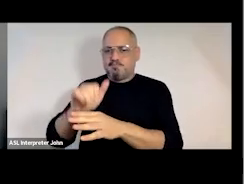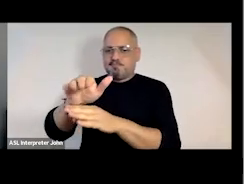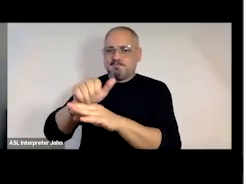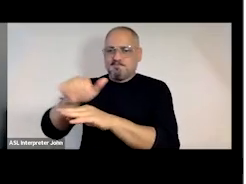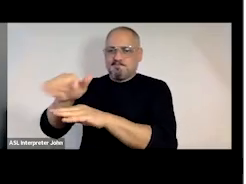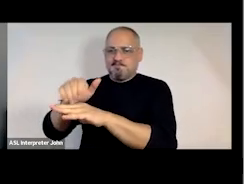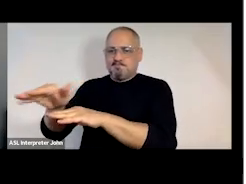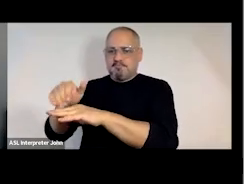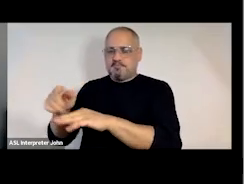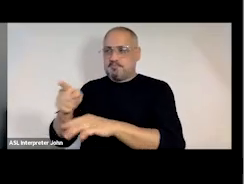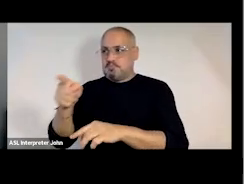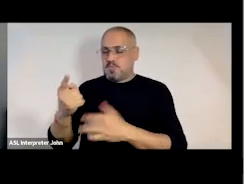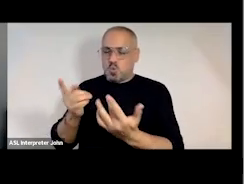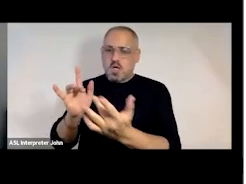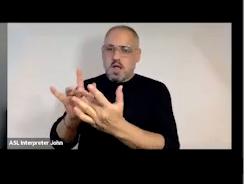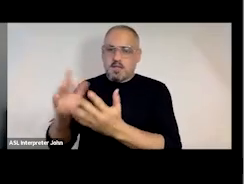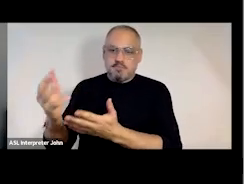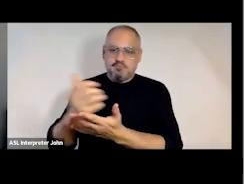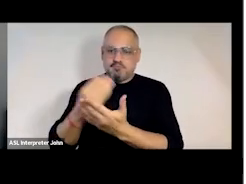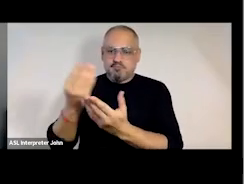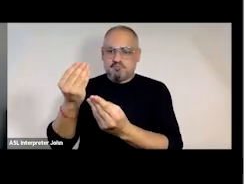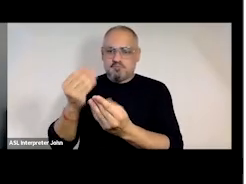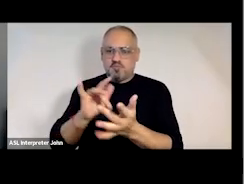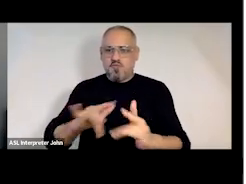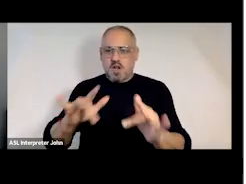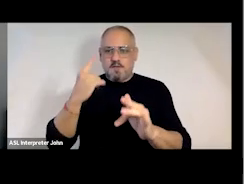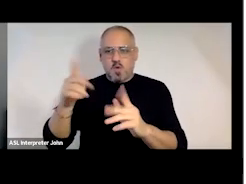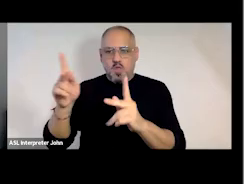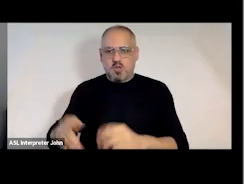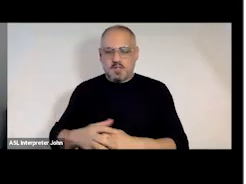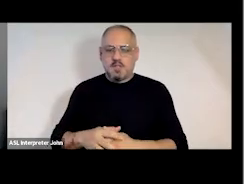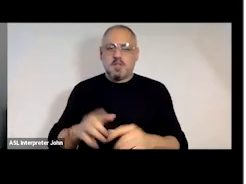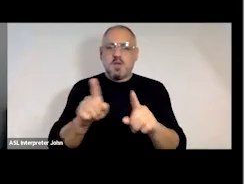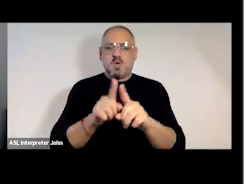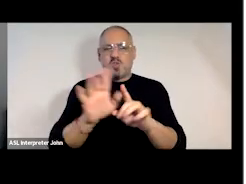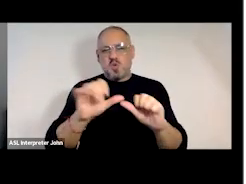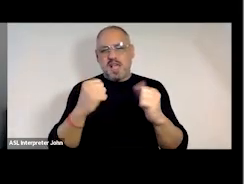that you collect records from for your applicant along with your agency's release form.